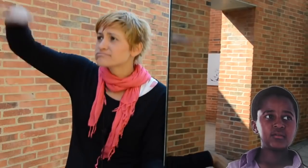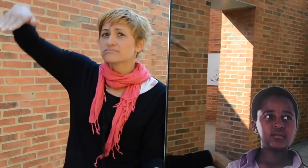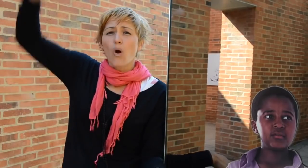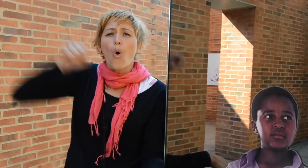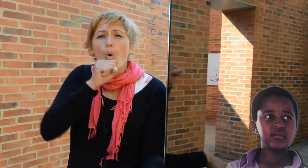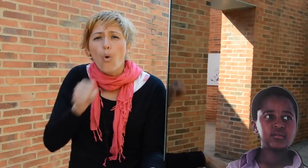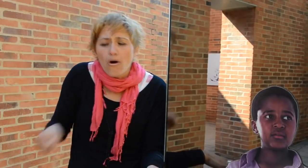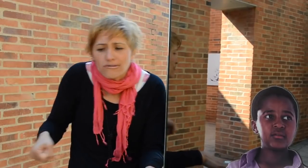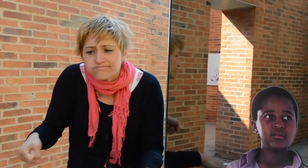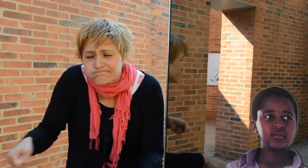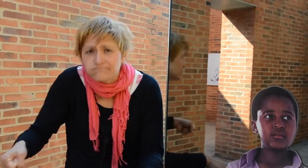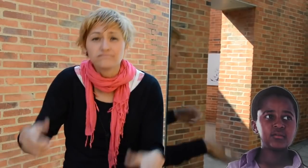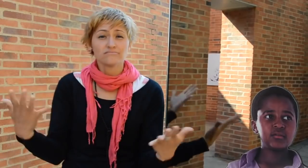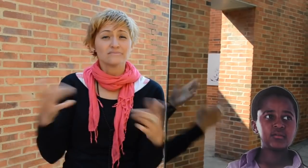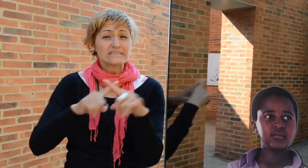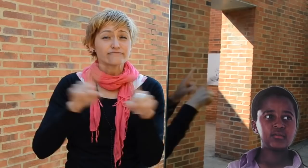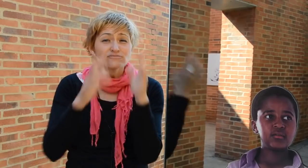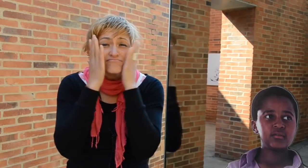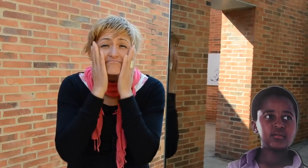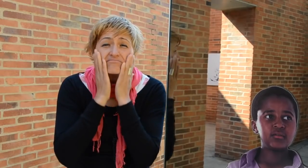babies to old people,